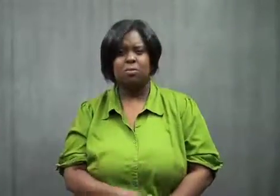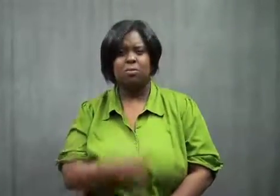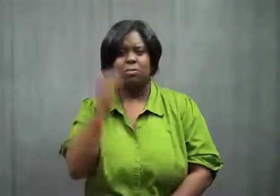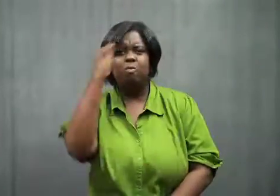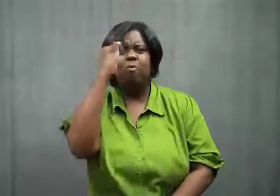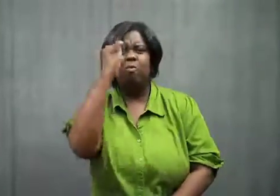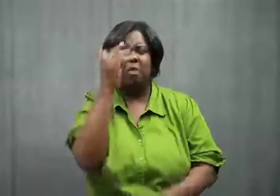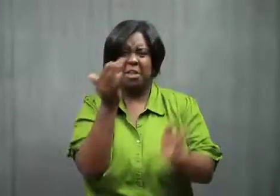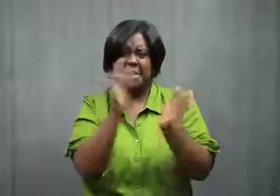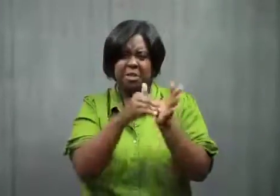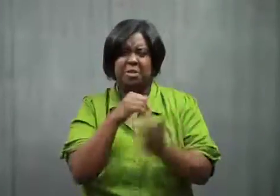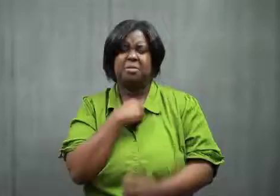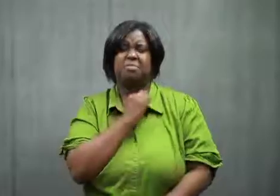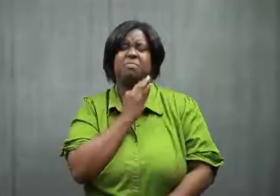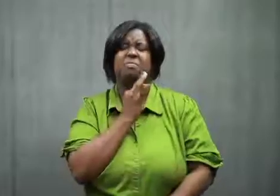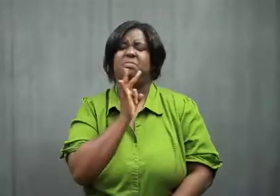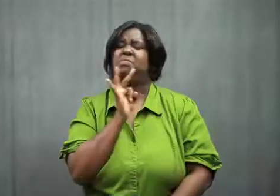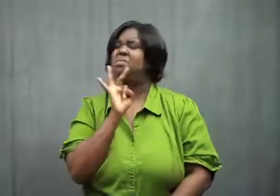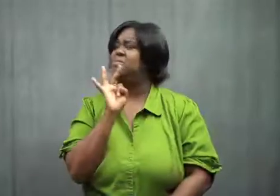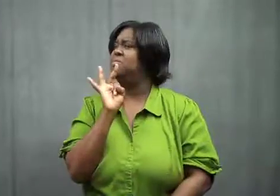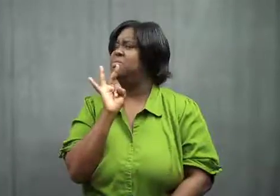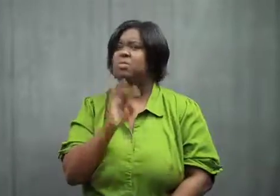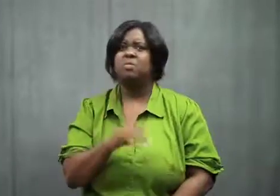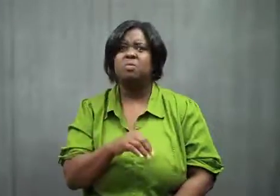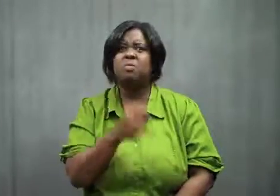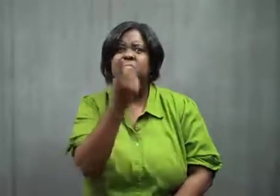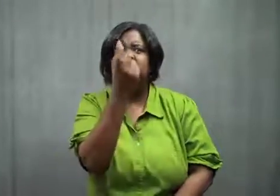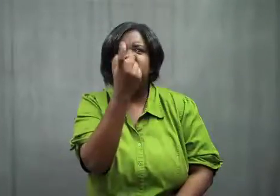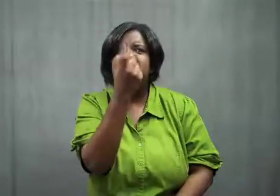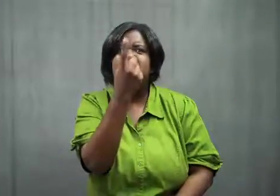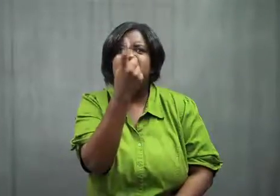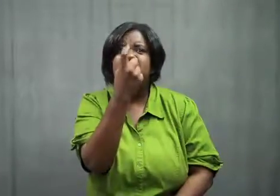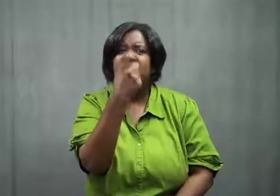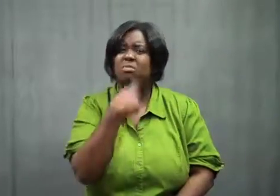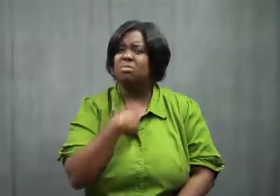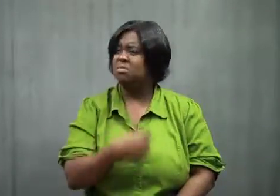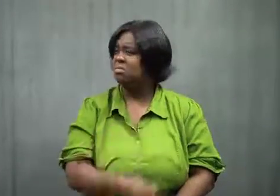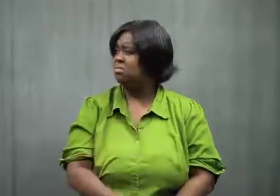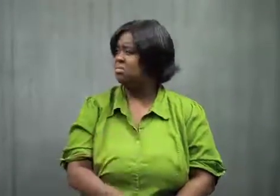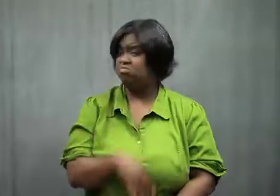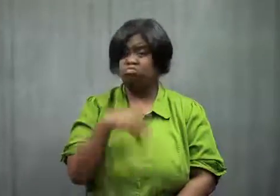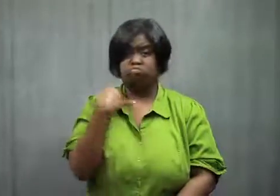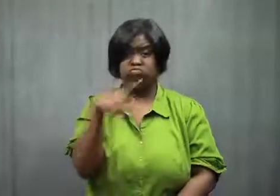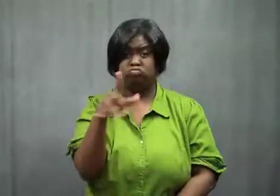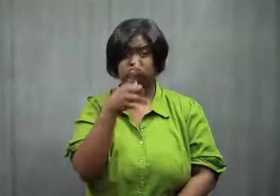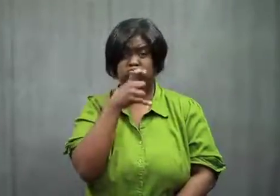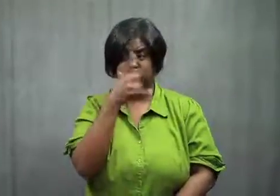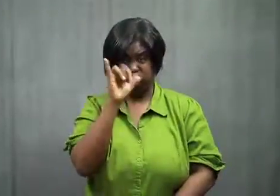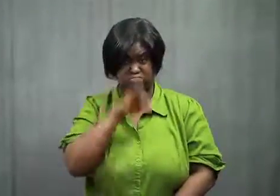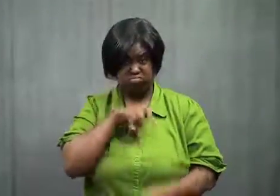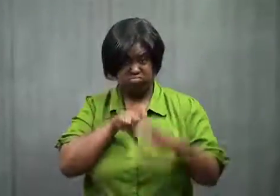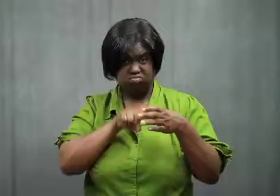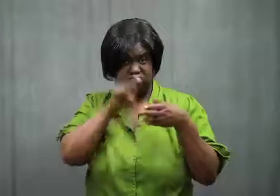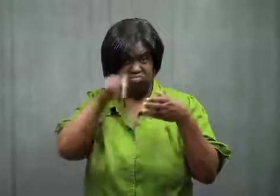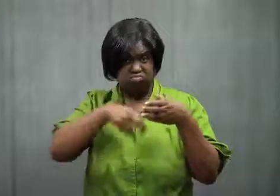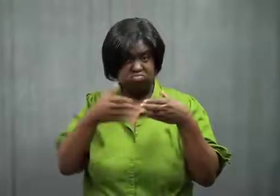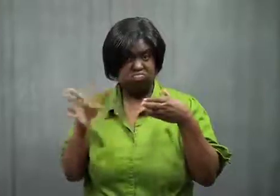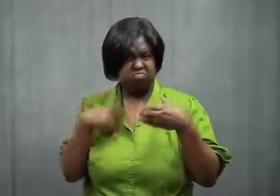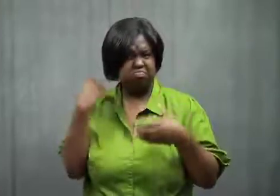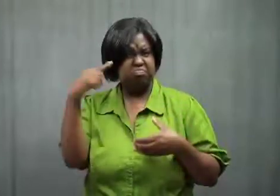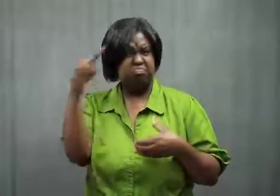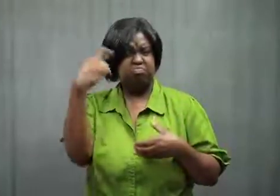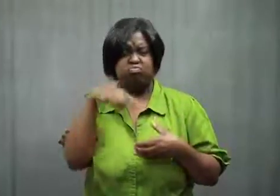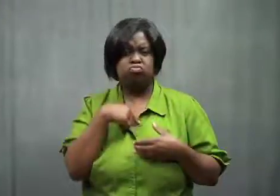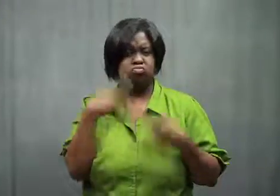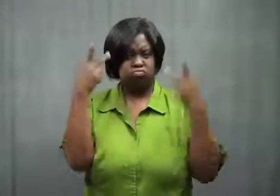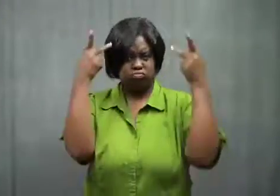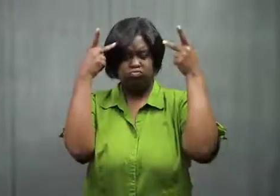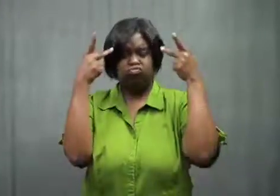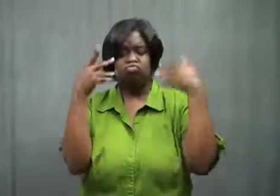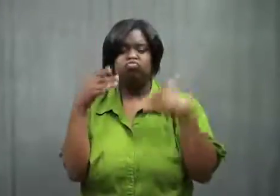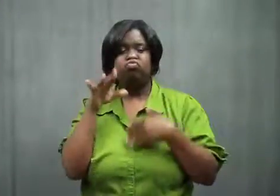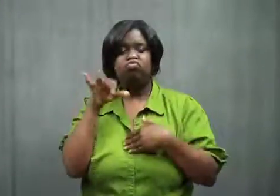She banged on the window again. I looked. She crooked her finger and gestured, "Come here!"